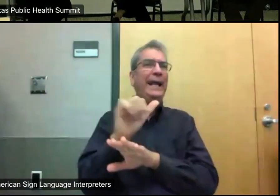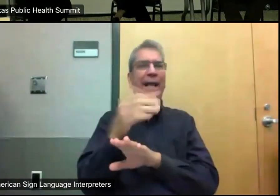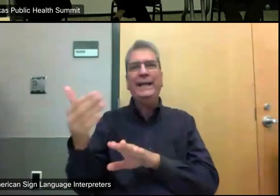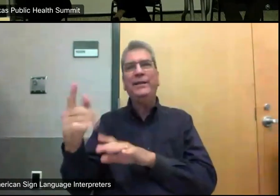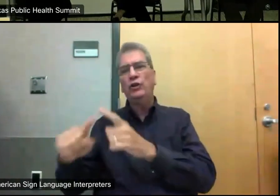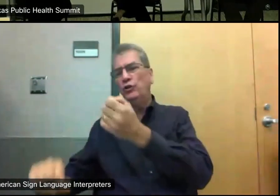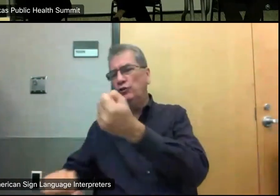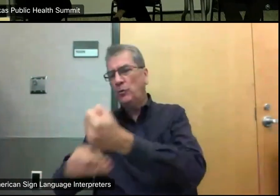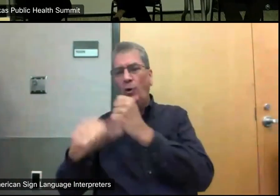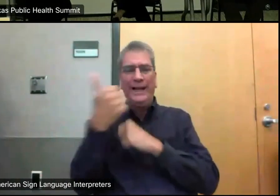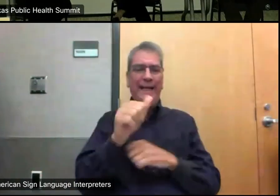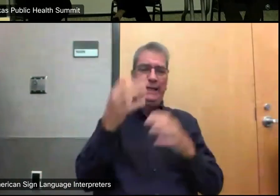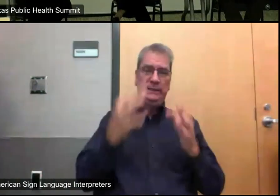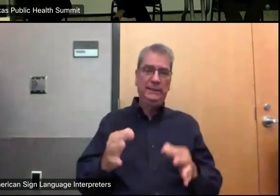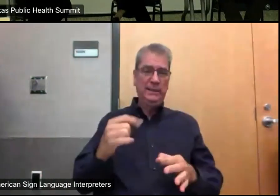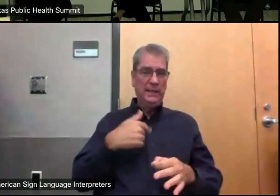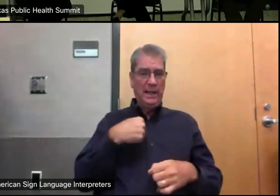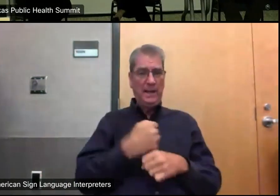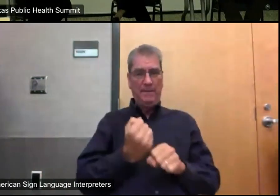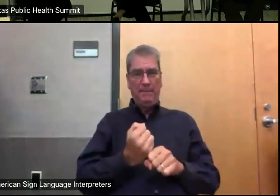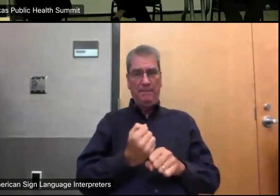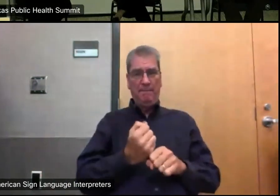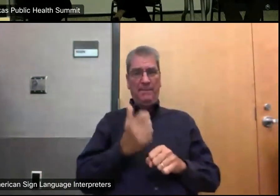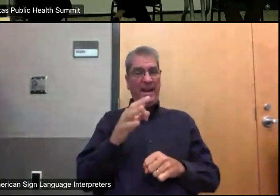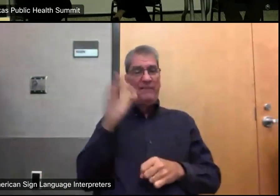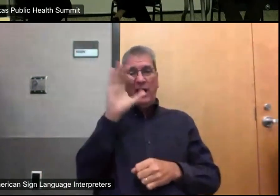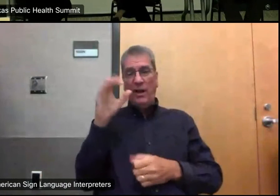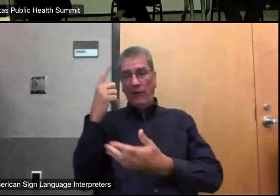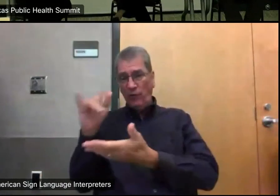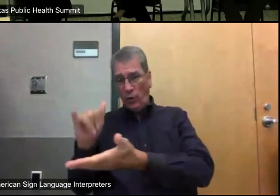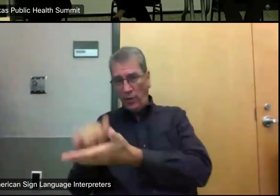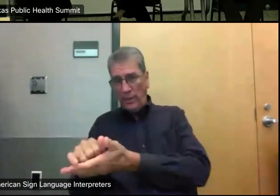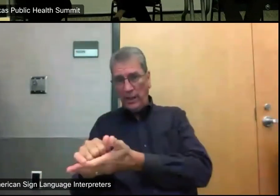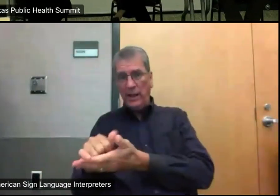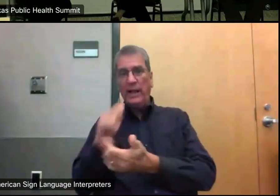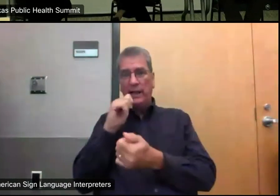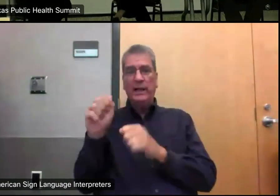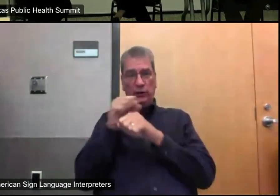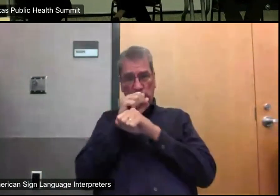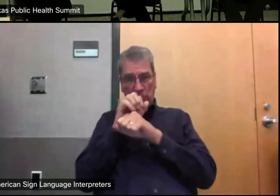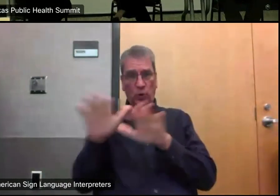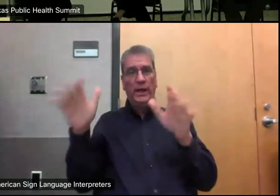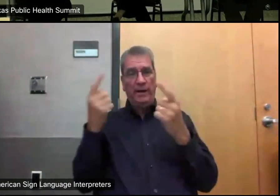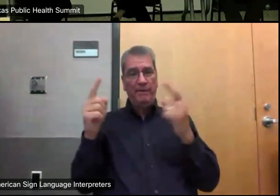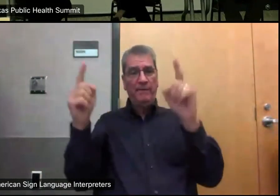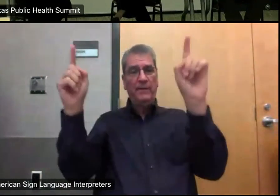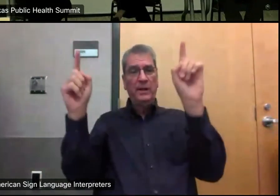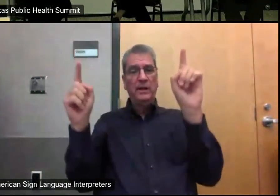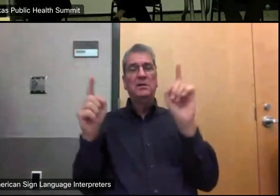any decision I want to make related to my health if I go looking now. And it can really spread really effectively and trying to be realistic of, like.